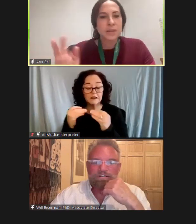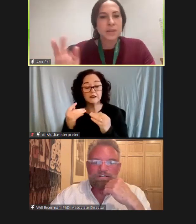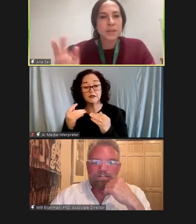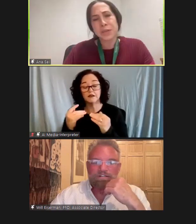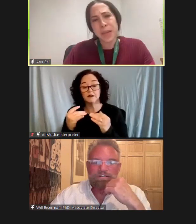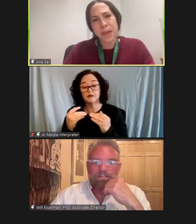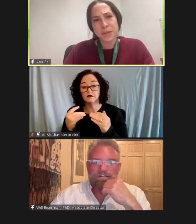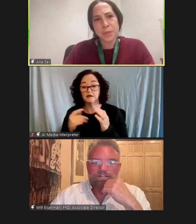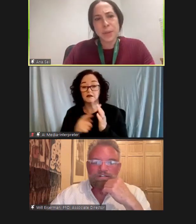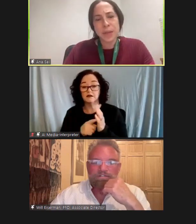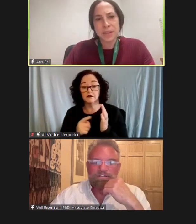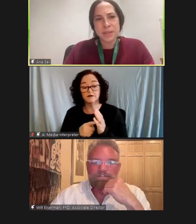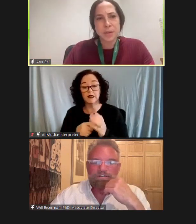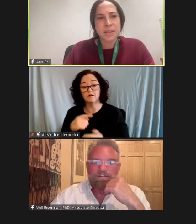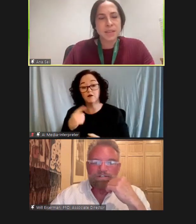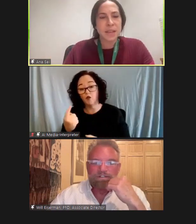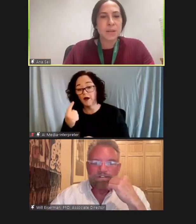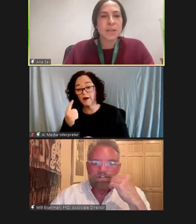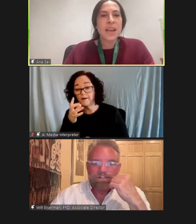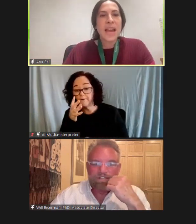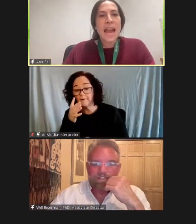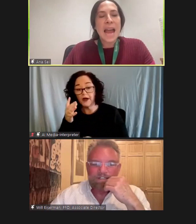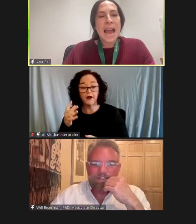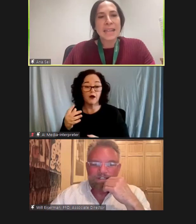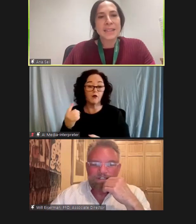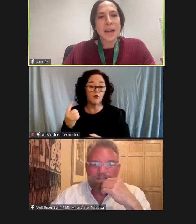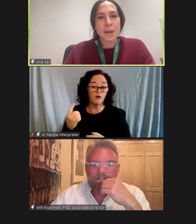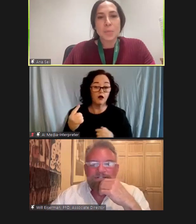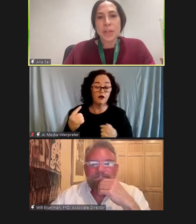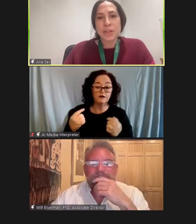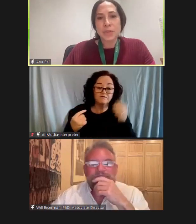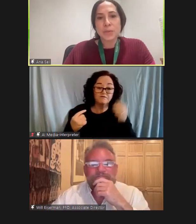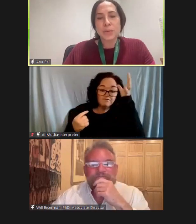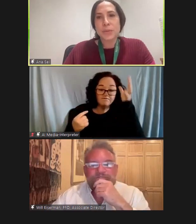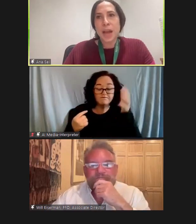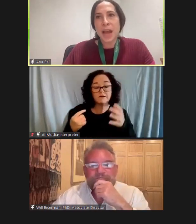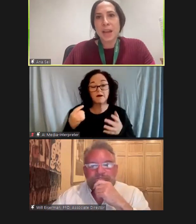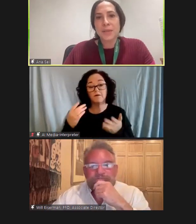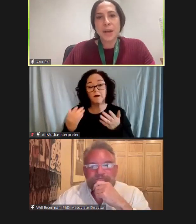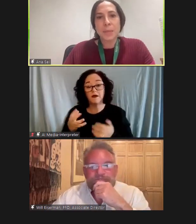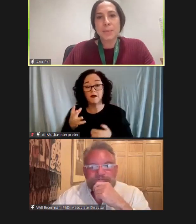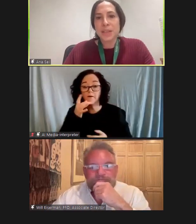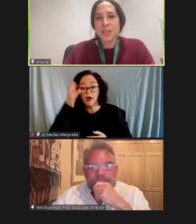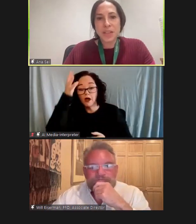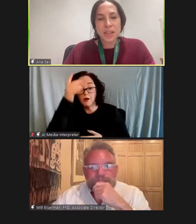sometimes we have two parents so it